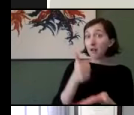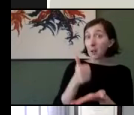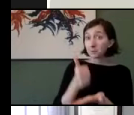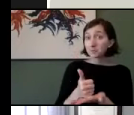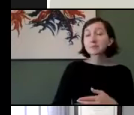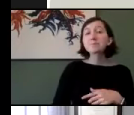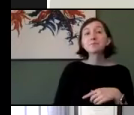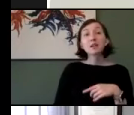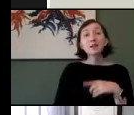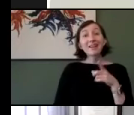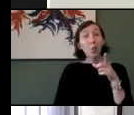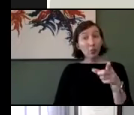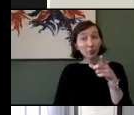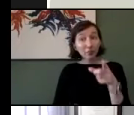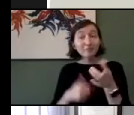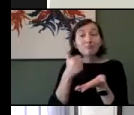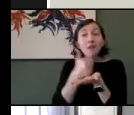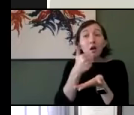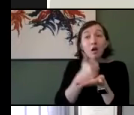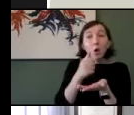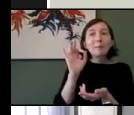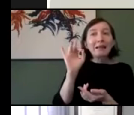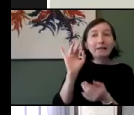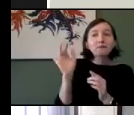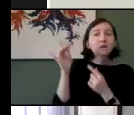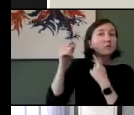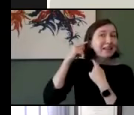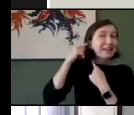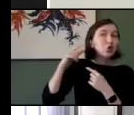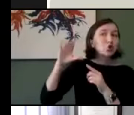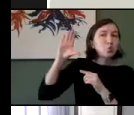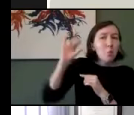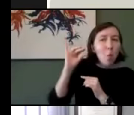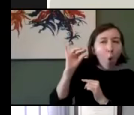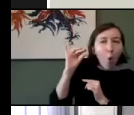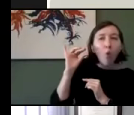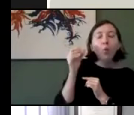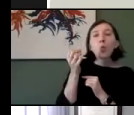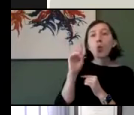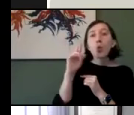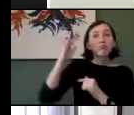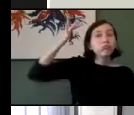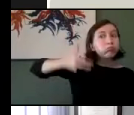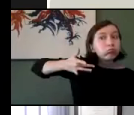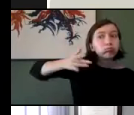without ears or very small ears. They also help folks who find those ear loops uncomfortable.